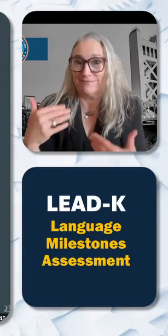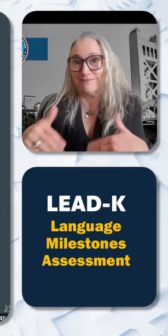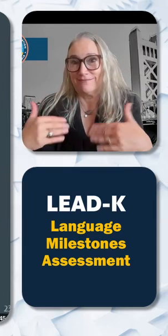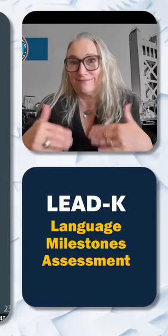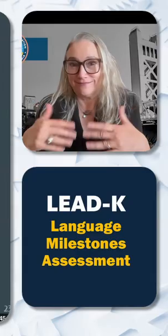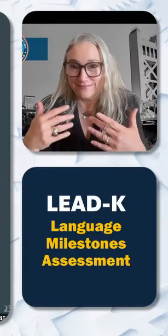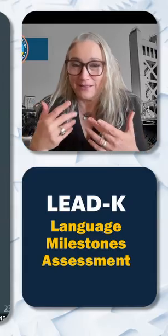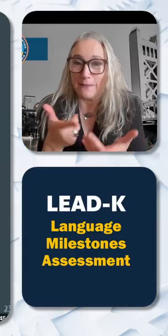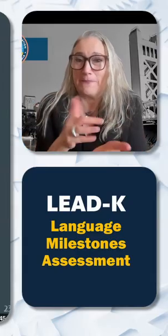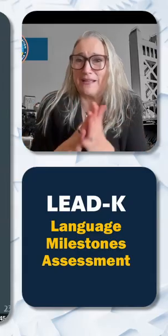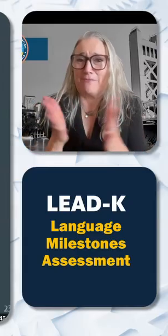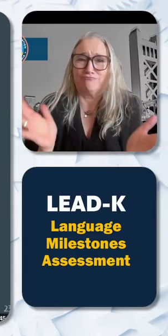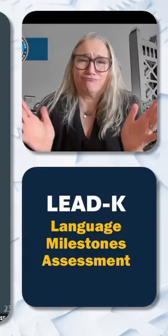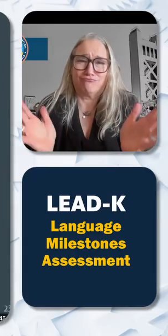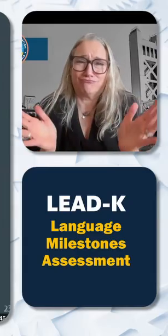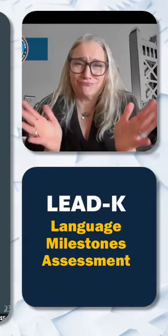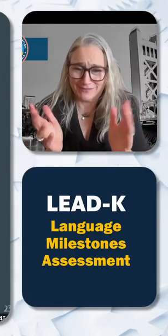So, ages 3 to 4.